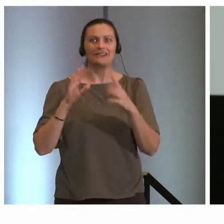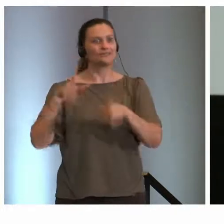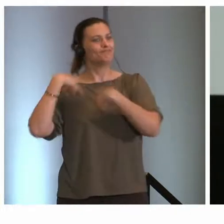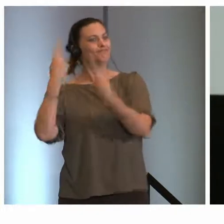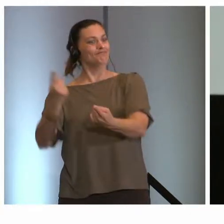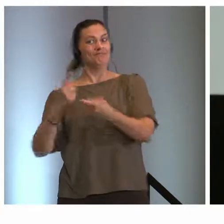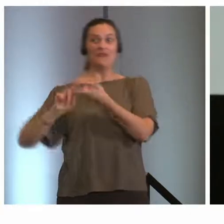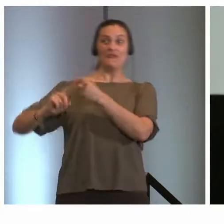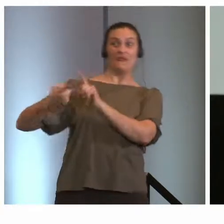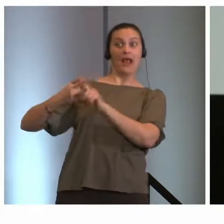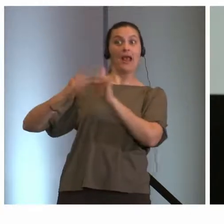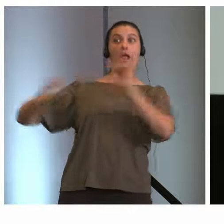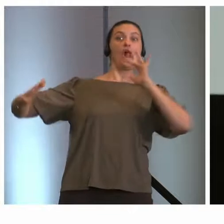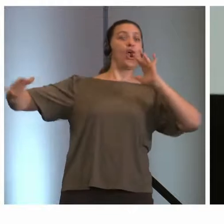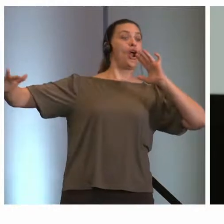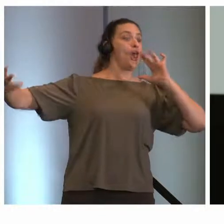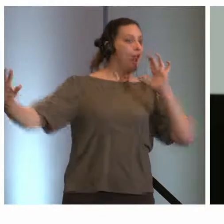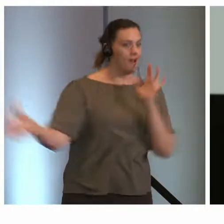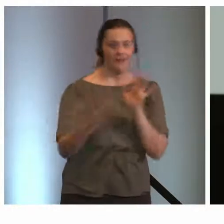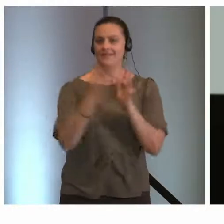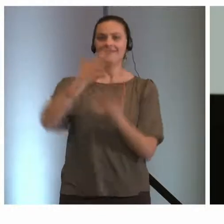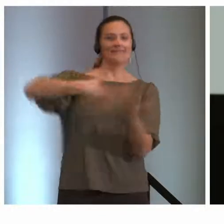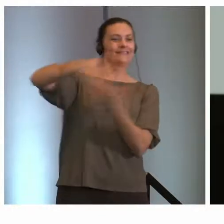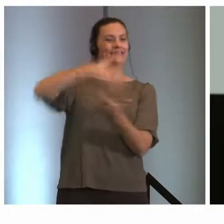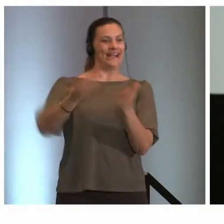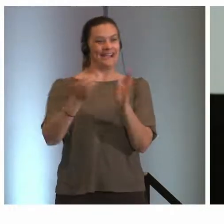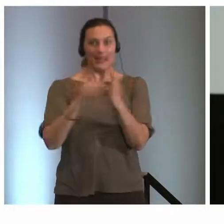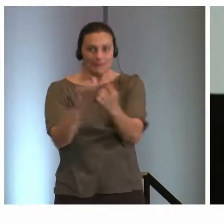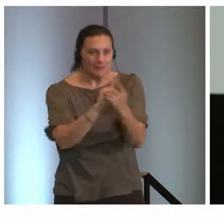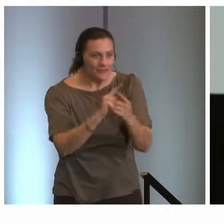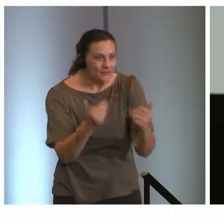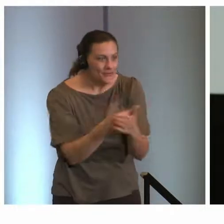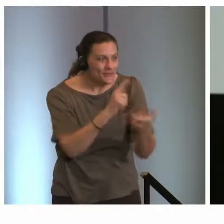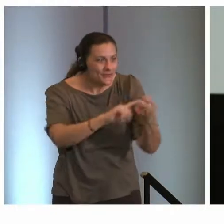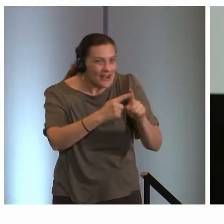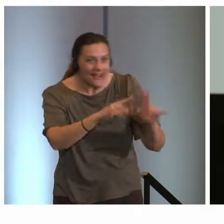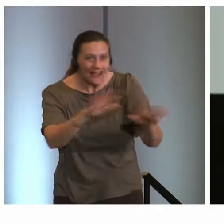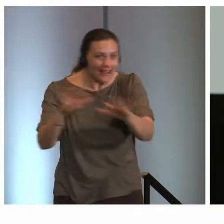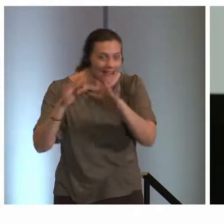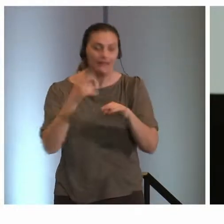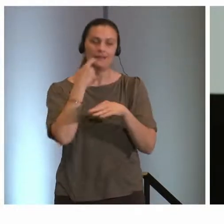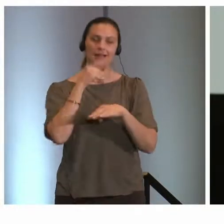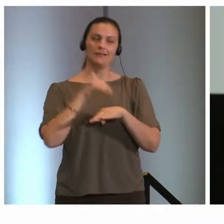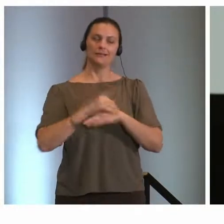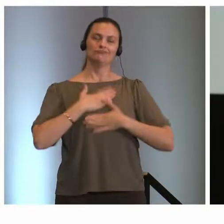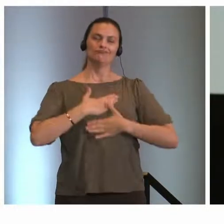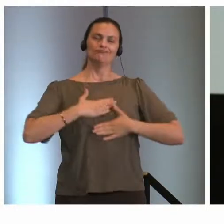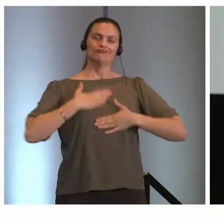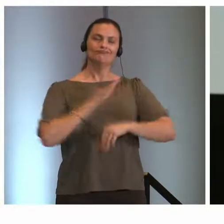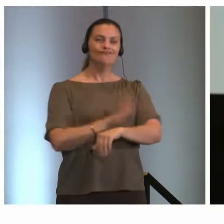friends; and meeting many new ones... last night was such a